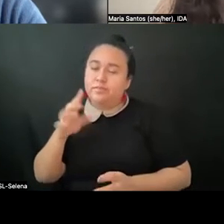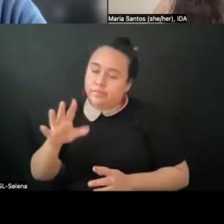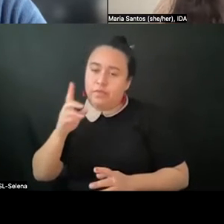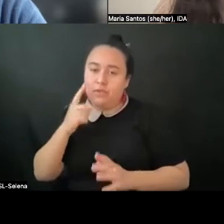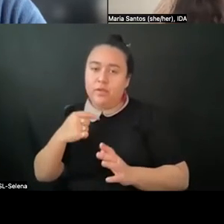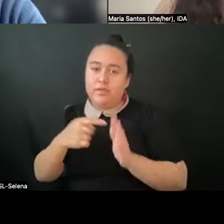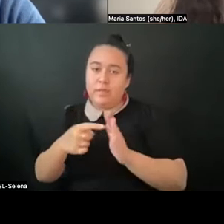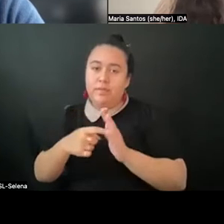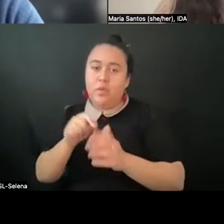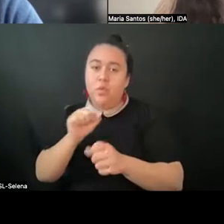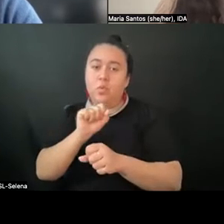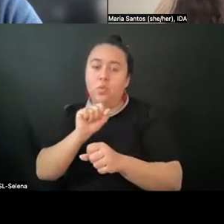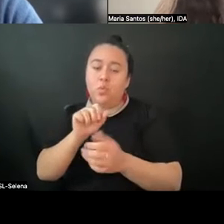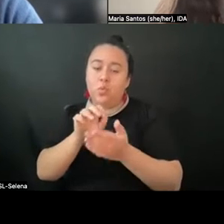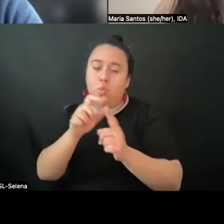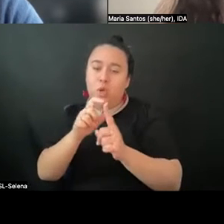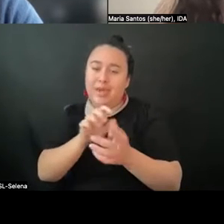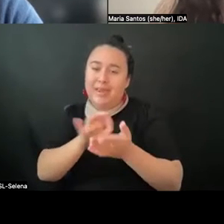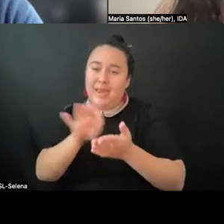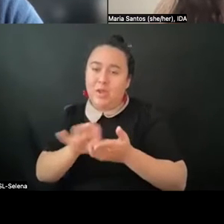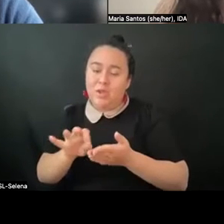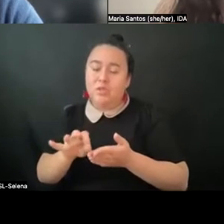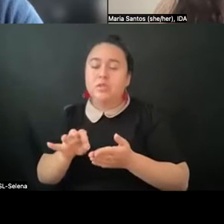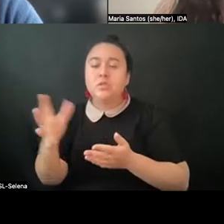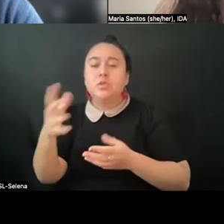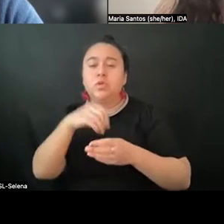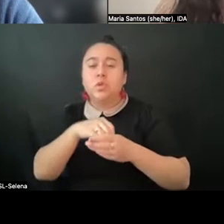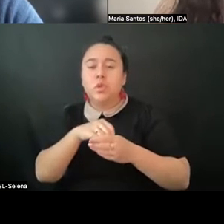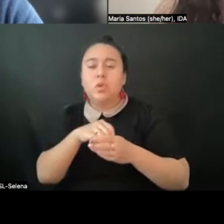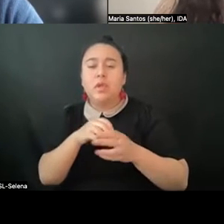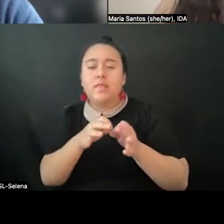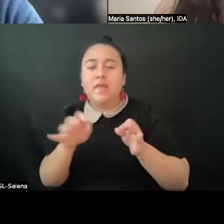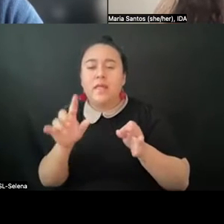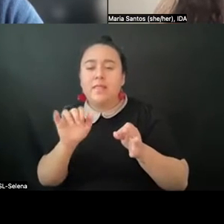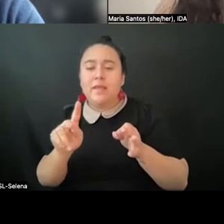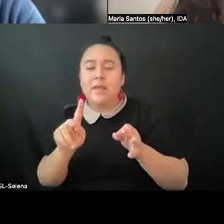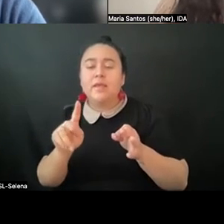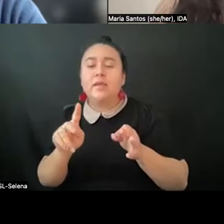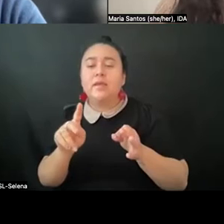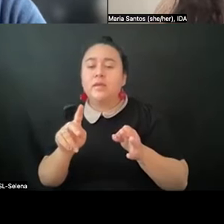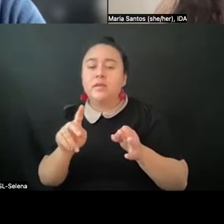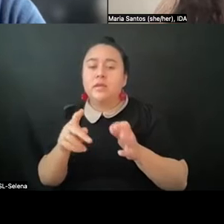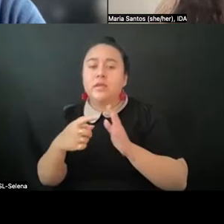include as a link. If there's a link that we could link to that shows the bibliography -- it is always interesting to